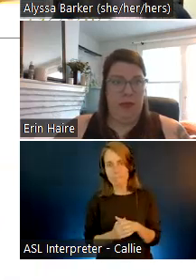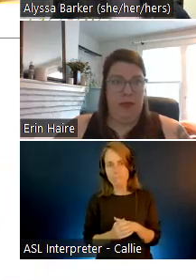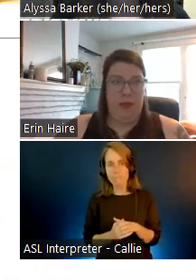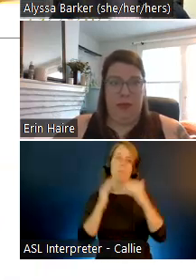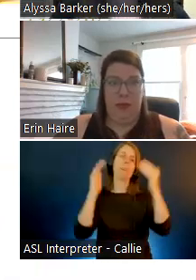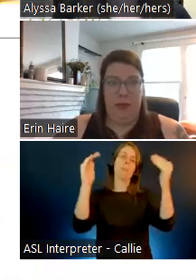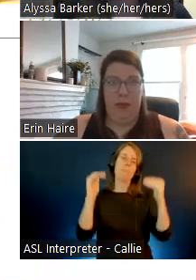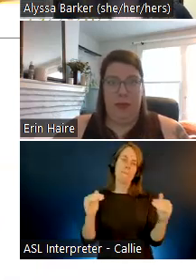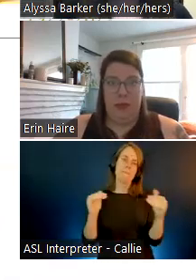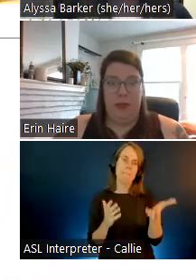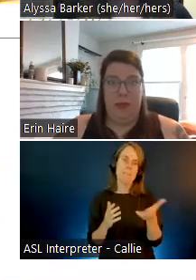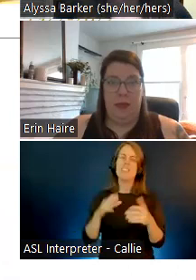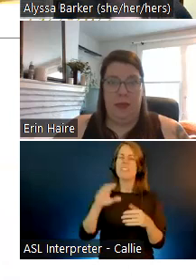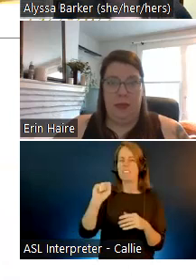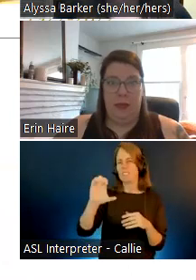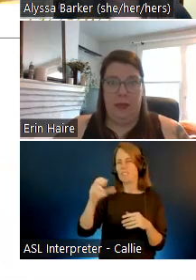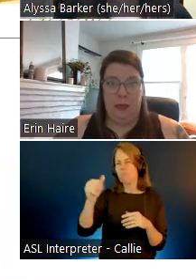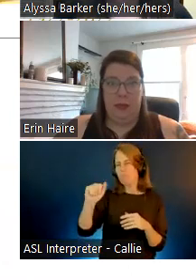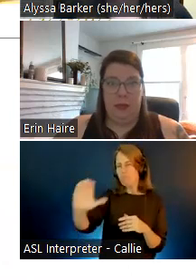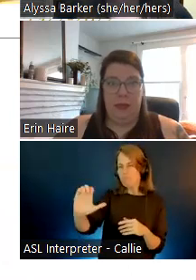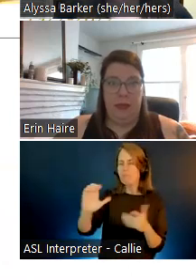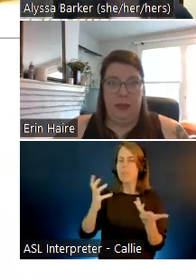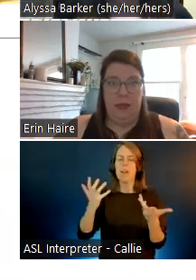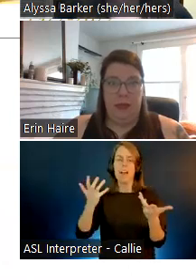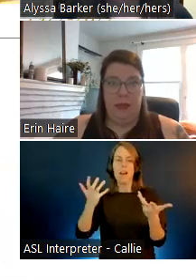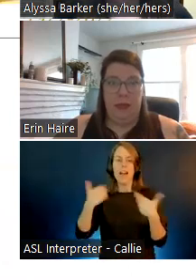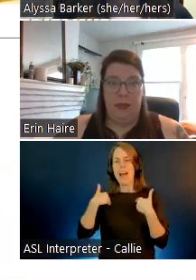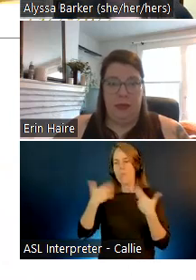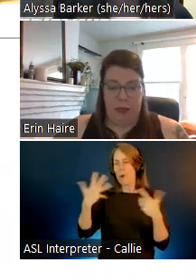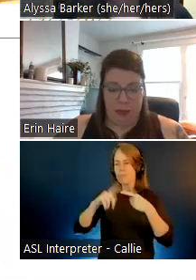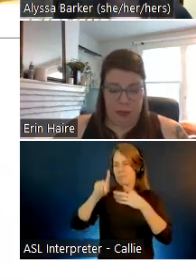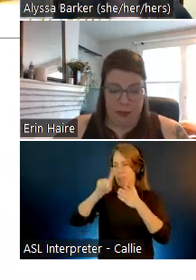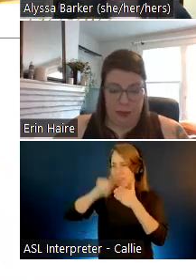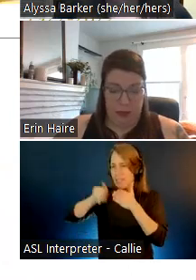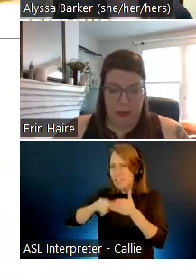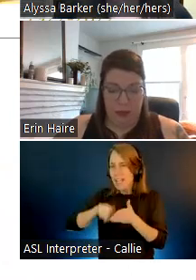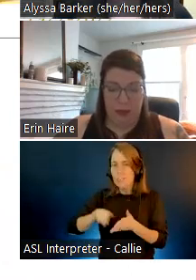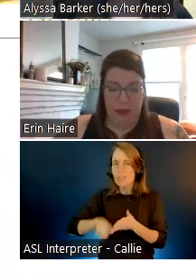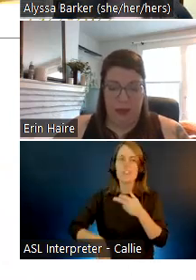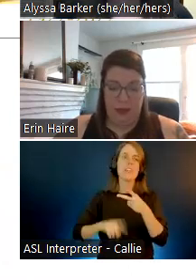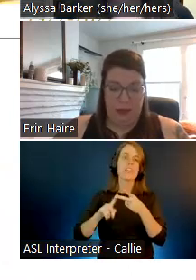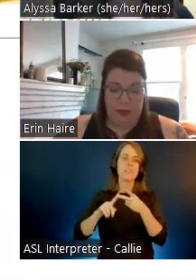um so like i said we do investigations um training and outreach and education like we're doing today